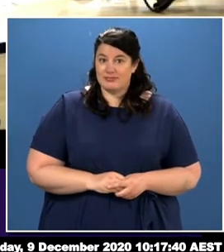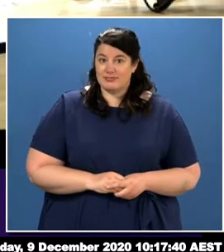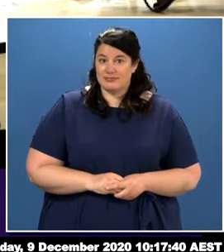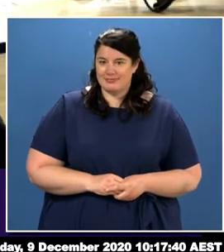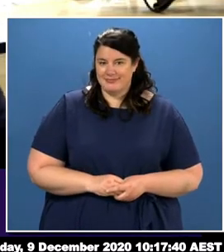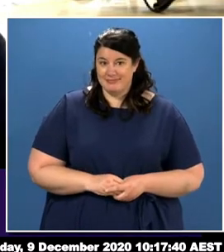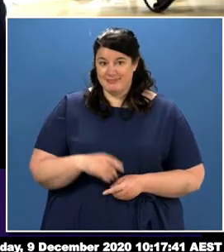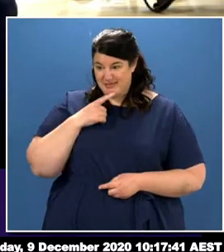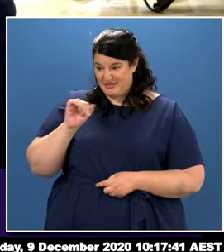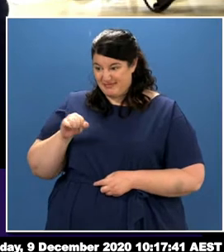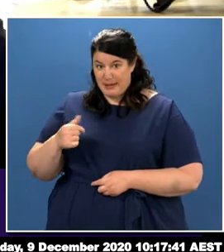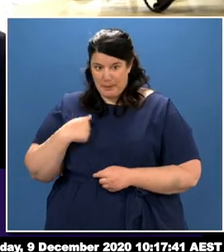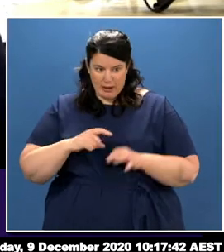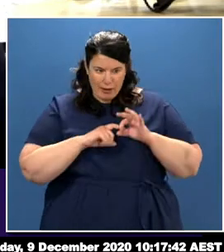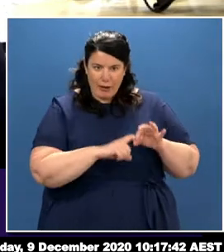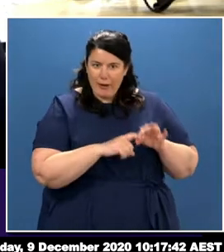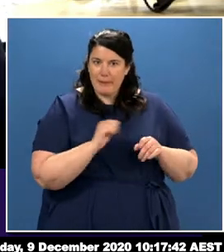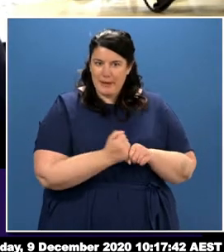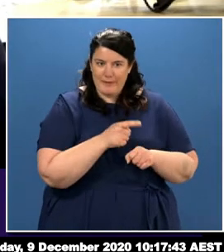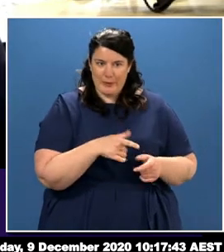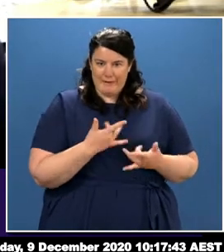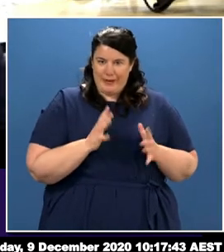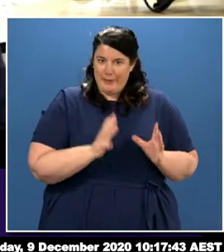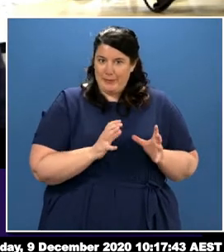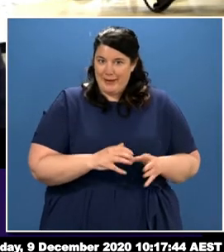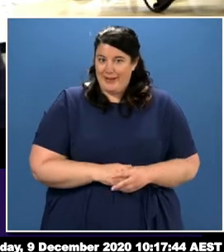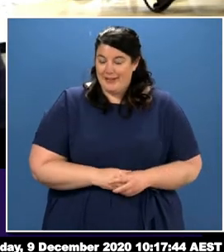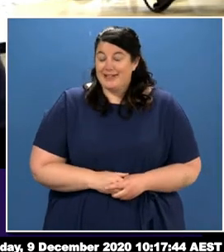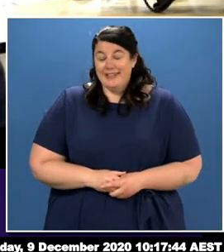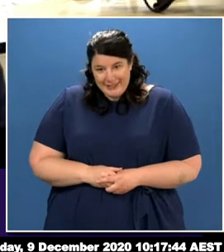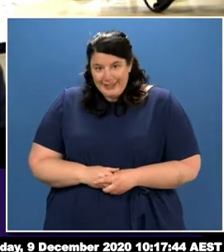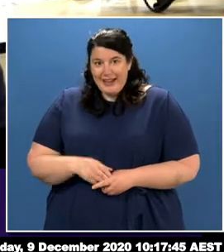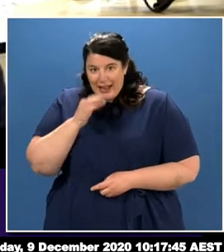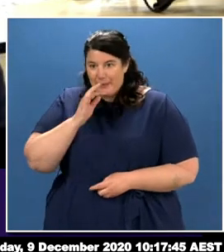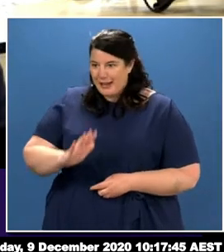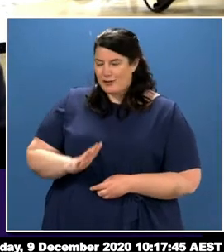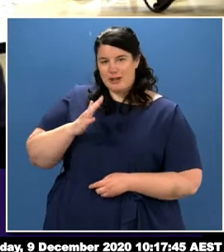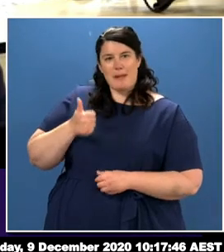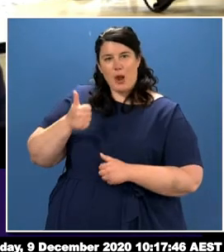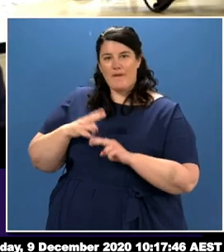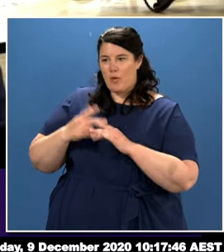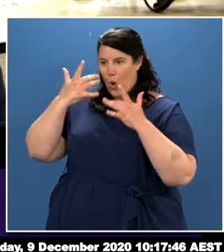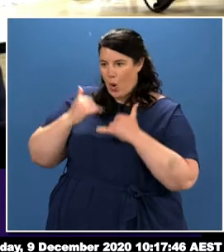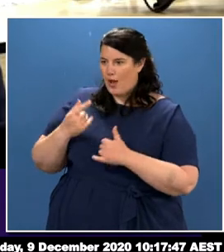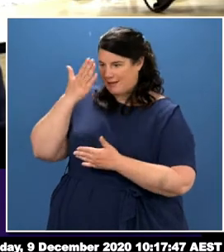asking you questions then today! MR COLLINS: It has been an interesting experience, but probably good for a lawyer to have that.